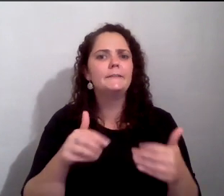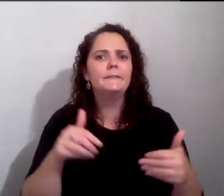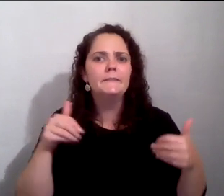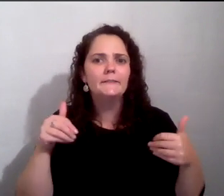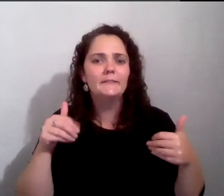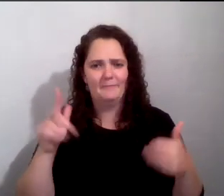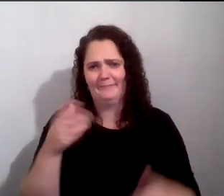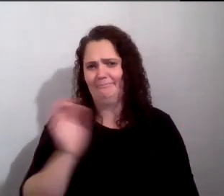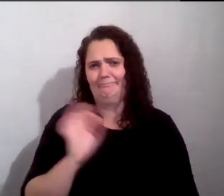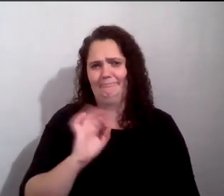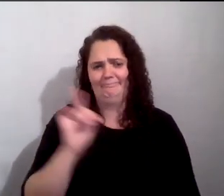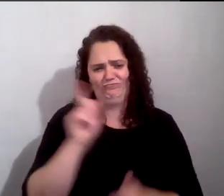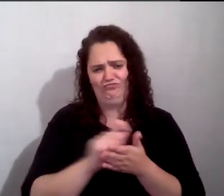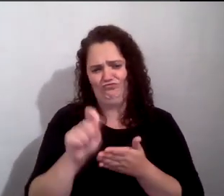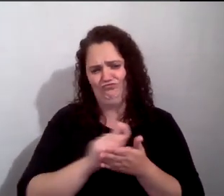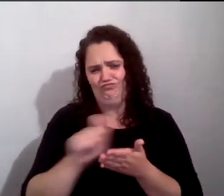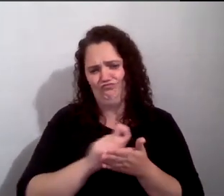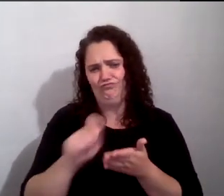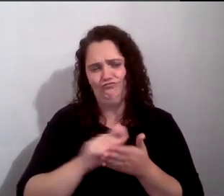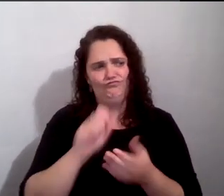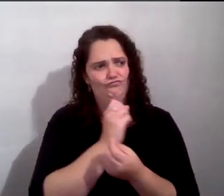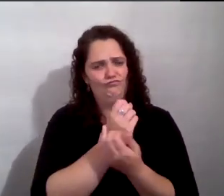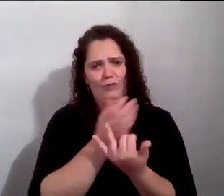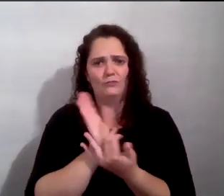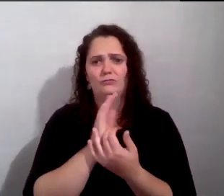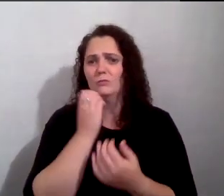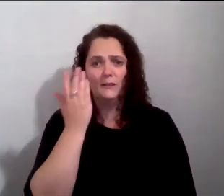I think it was just more of a case of an artist who chose to deal with the world